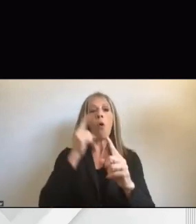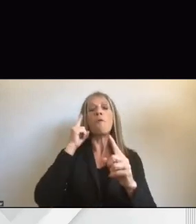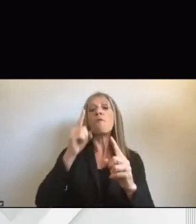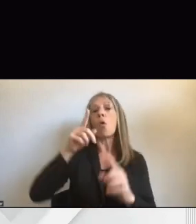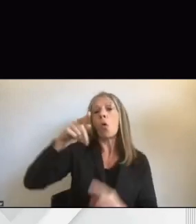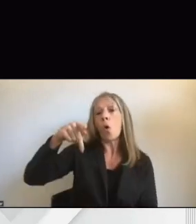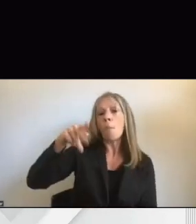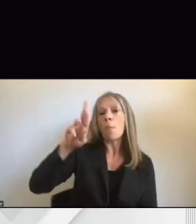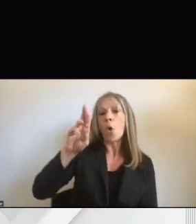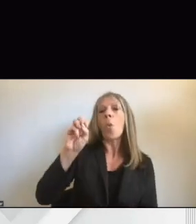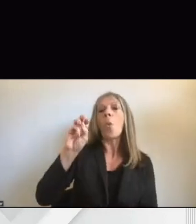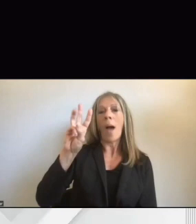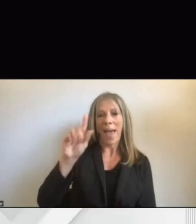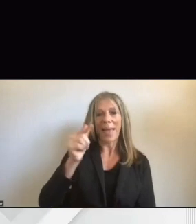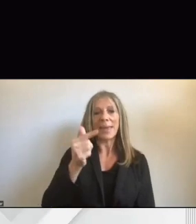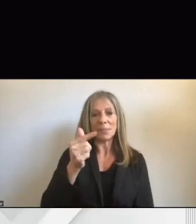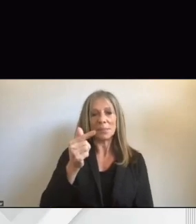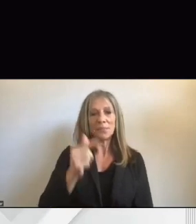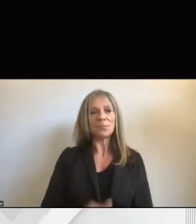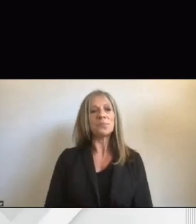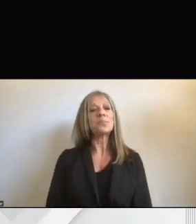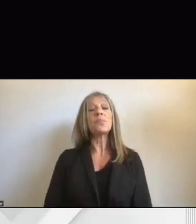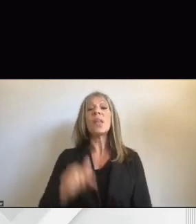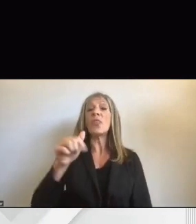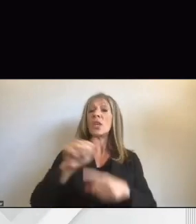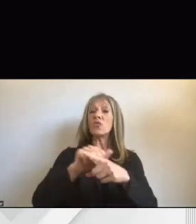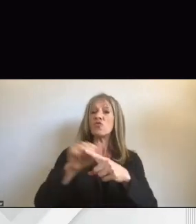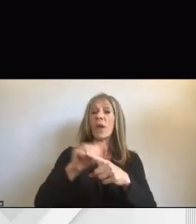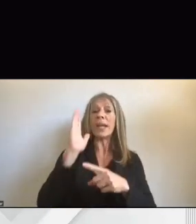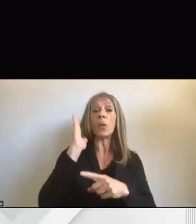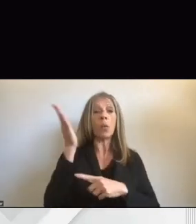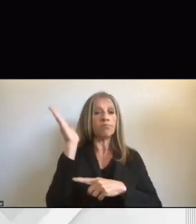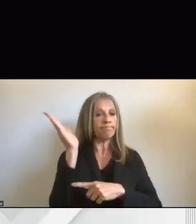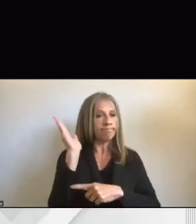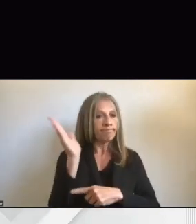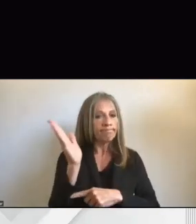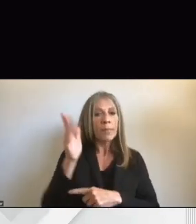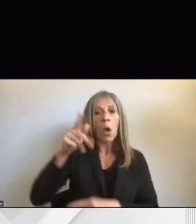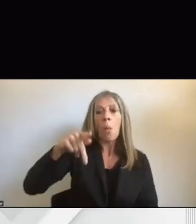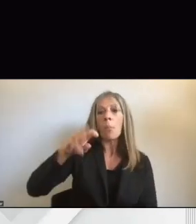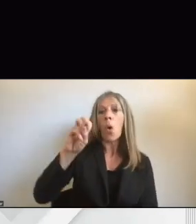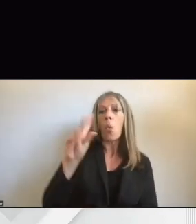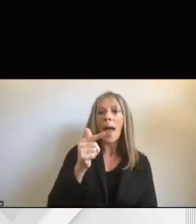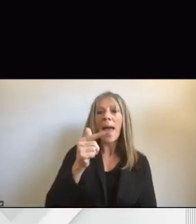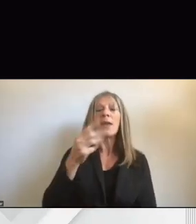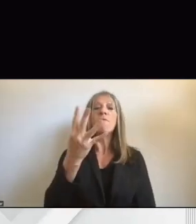Accessibility Guidelines: PROWAG. This training will present PROWAG in four training modules.